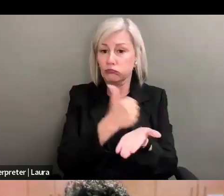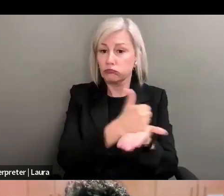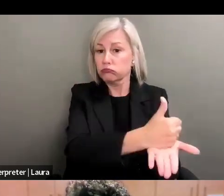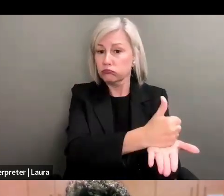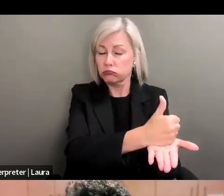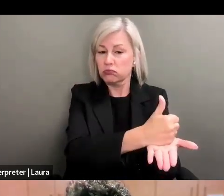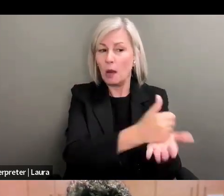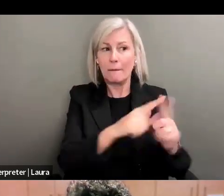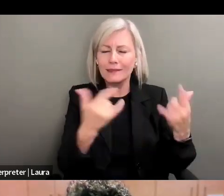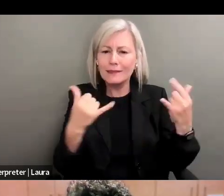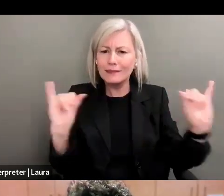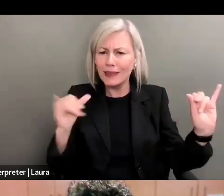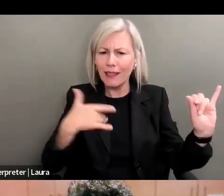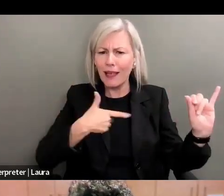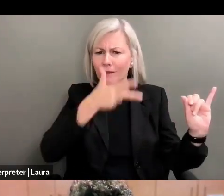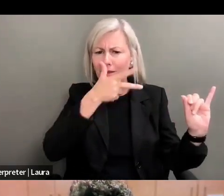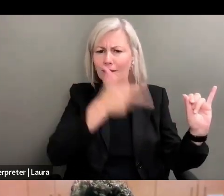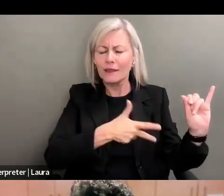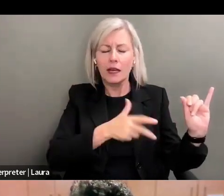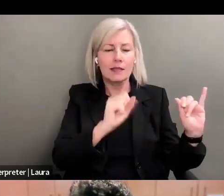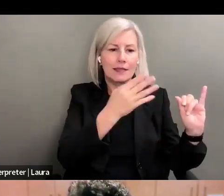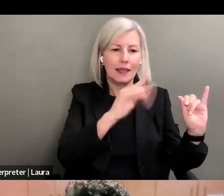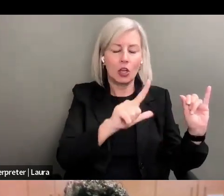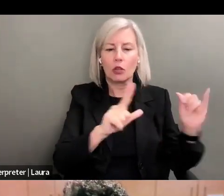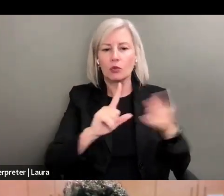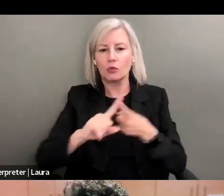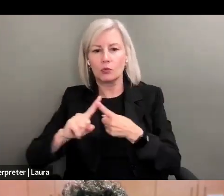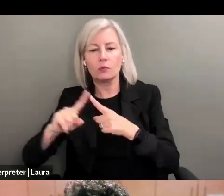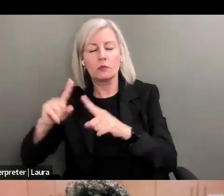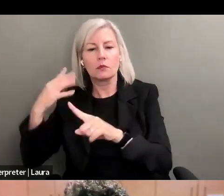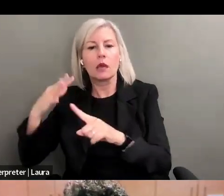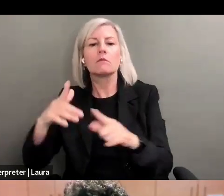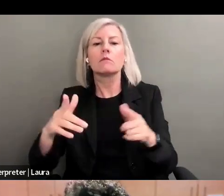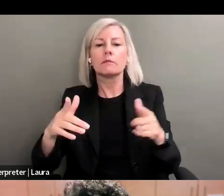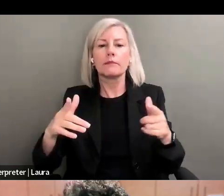have a very poor signal to noise ratio which is why things like FM, DM, and